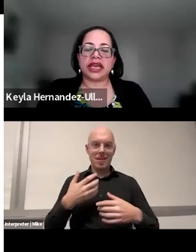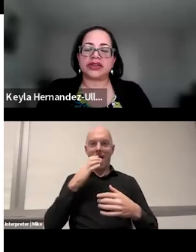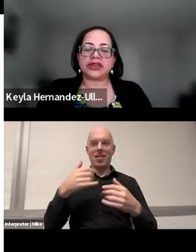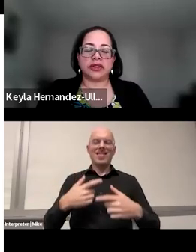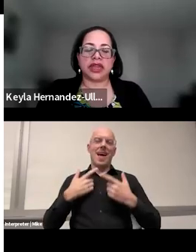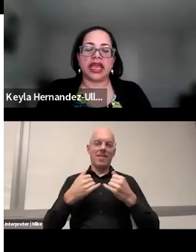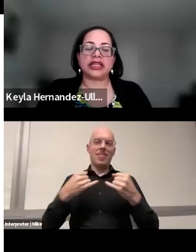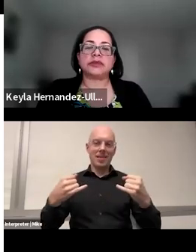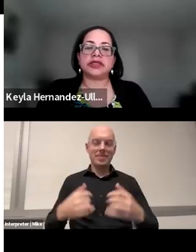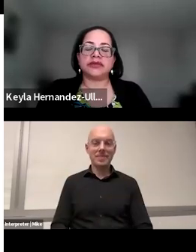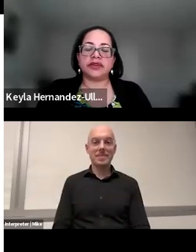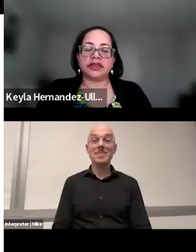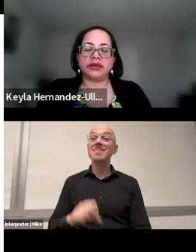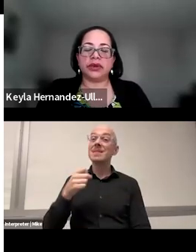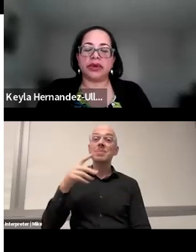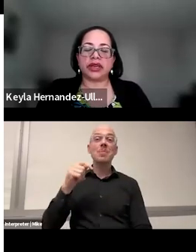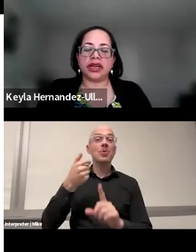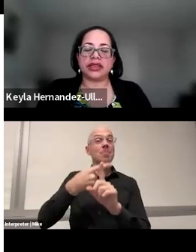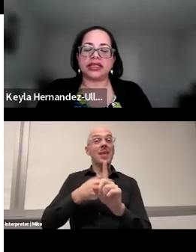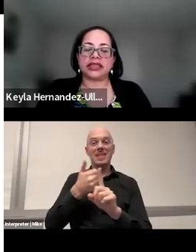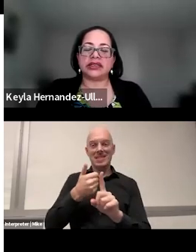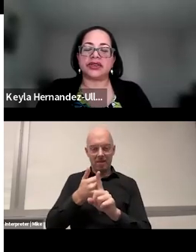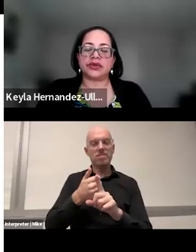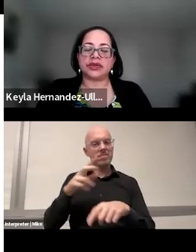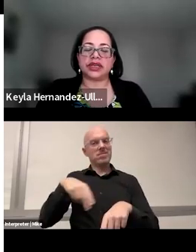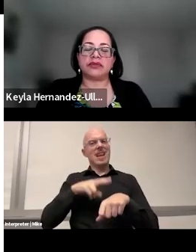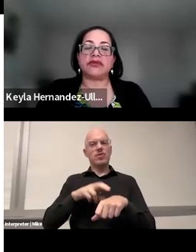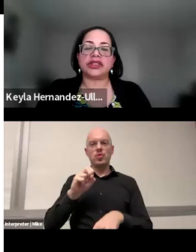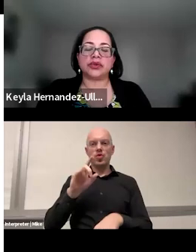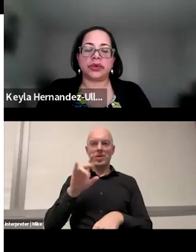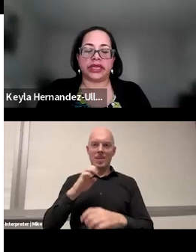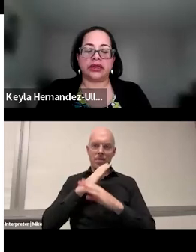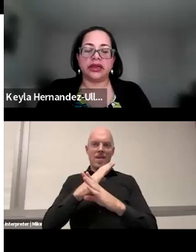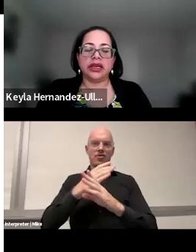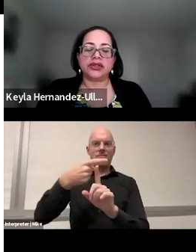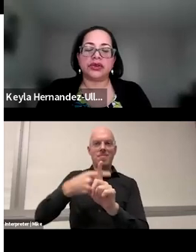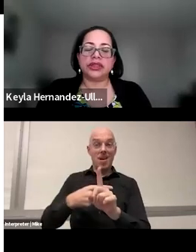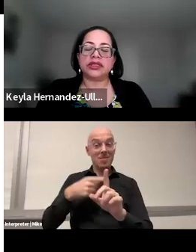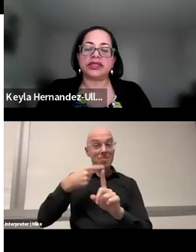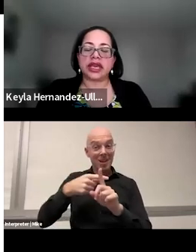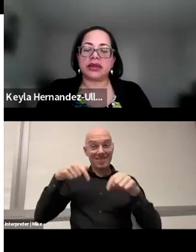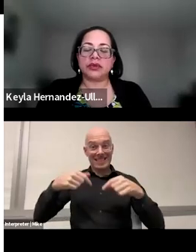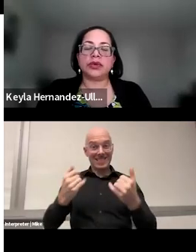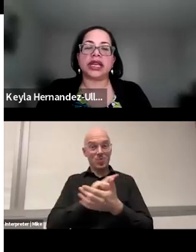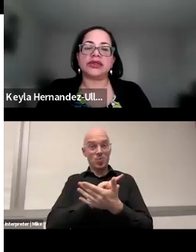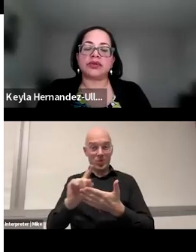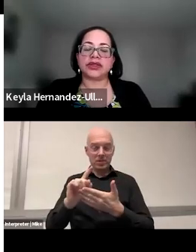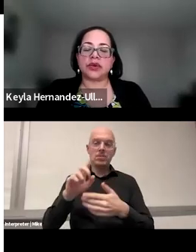Keyla Hernandez-Ulloa: September isn't Keyla Hernandez-Ulloa: prevention month. And specifically, we recognize that this is suicide prevention week.